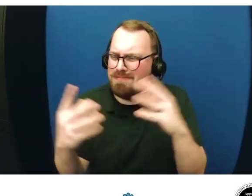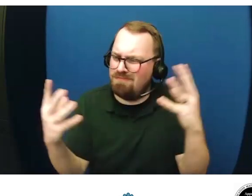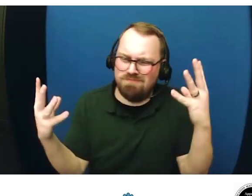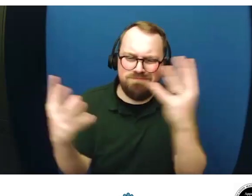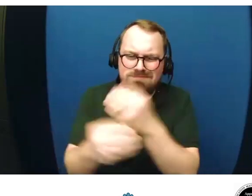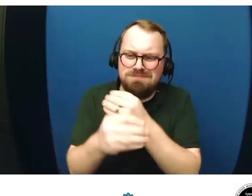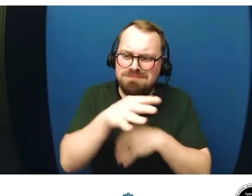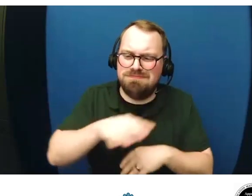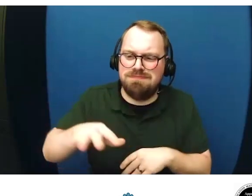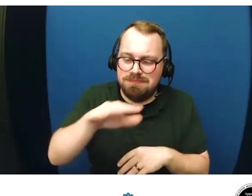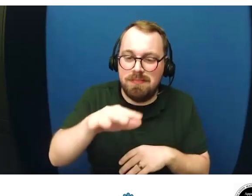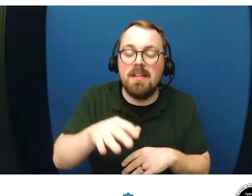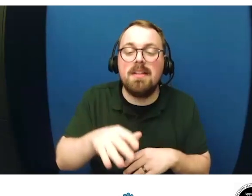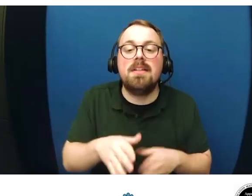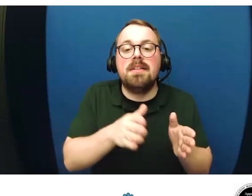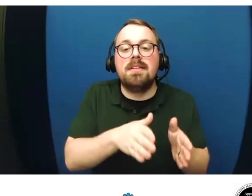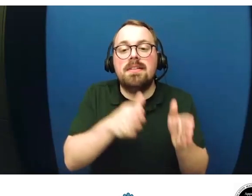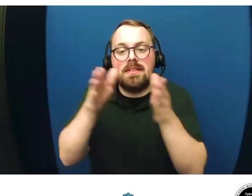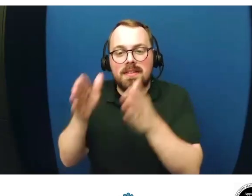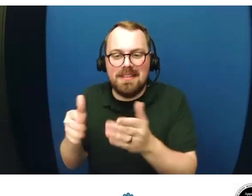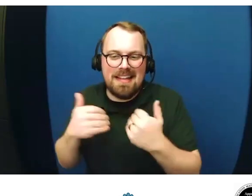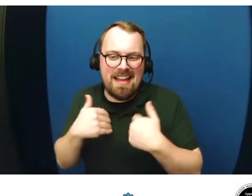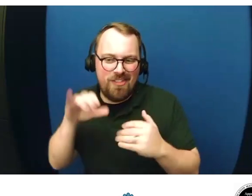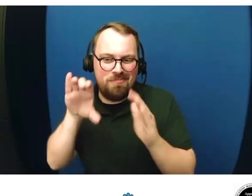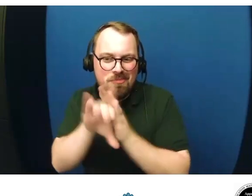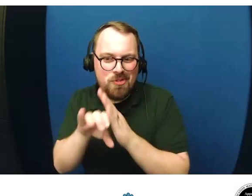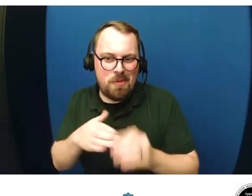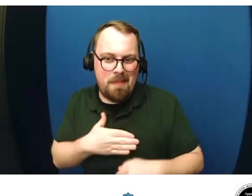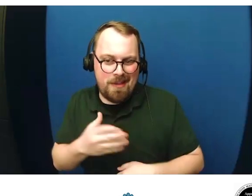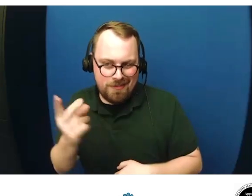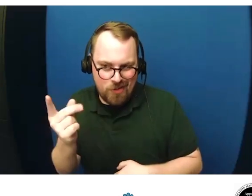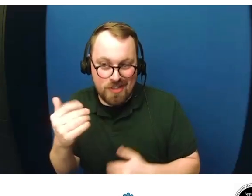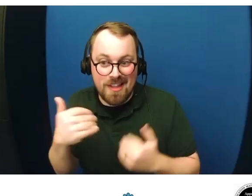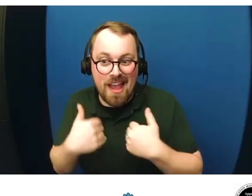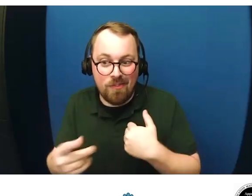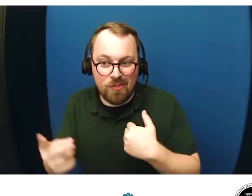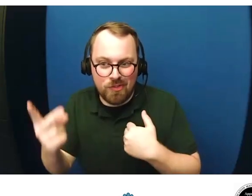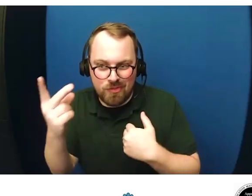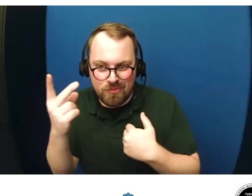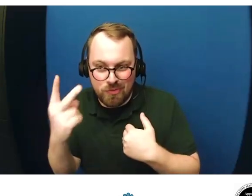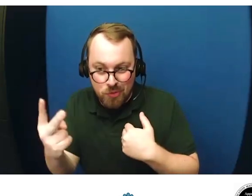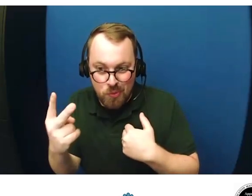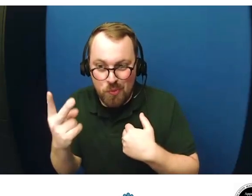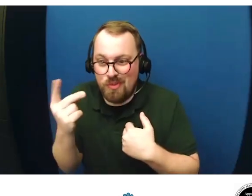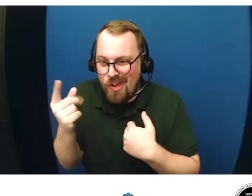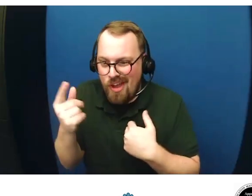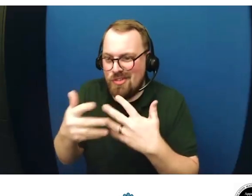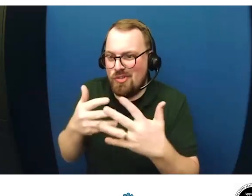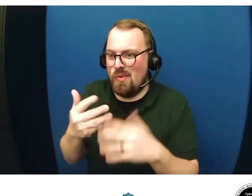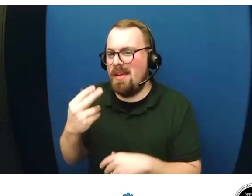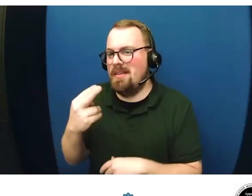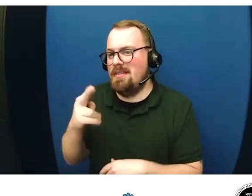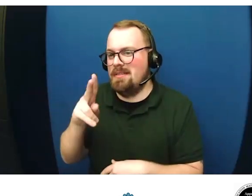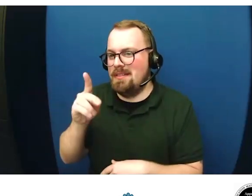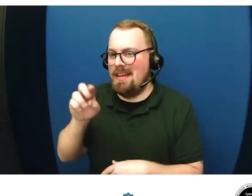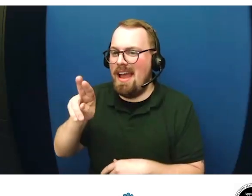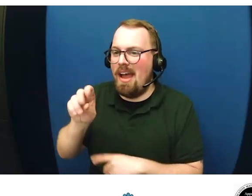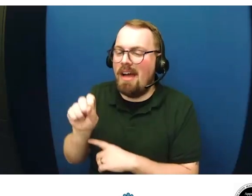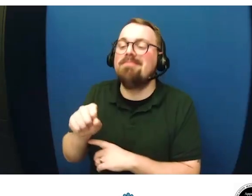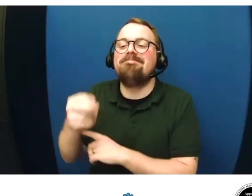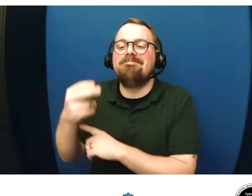And then the picture on the right are my dogs. I have two greyhounds. They are retired racers,